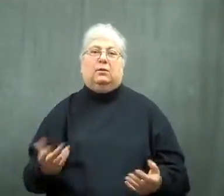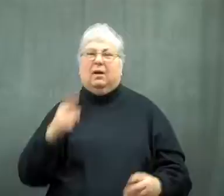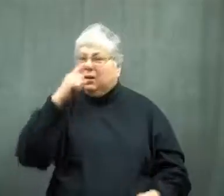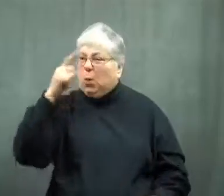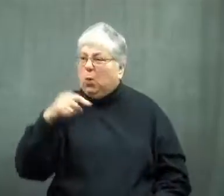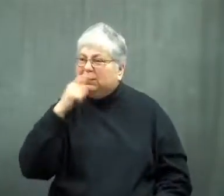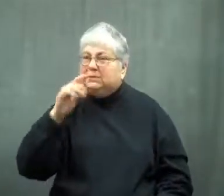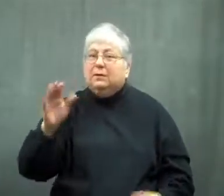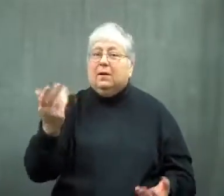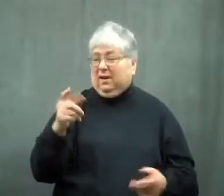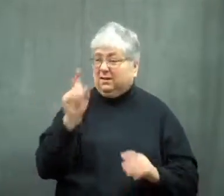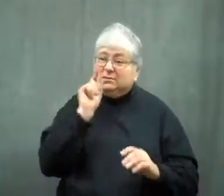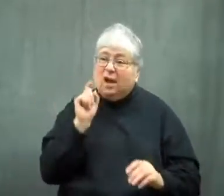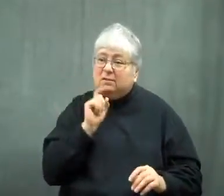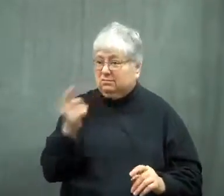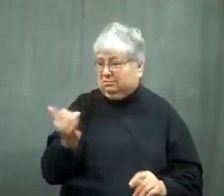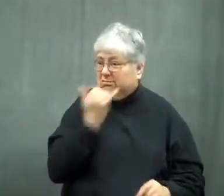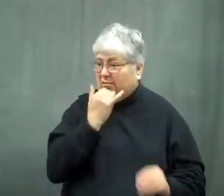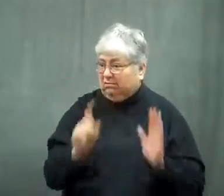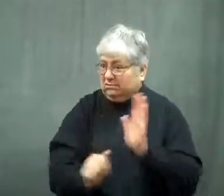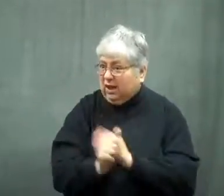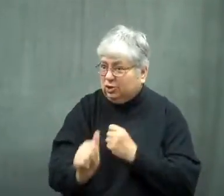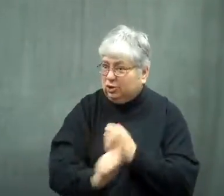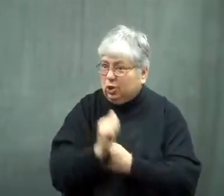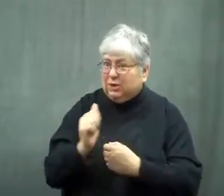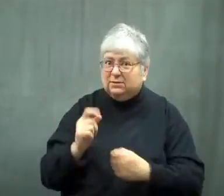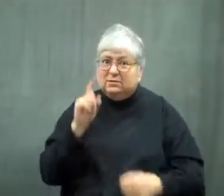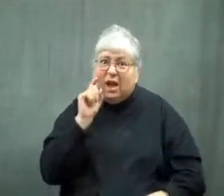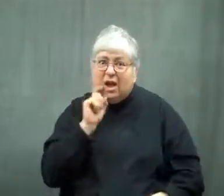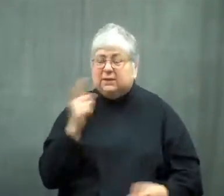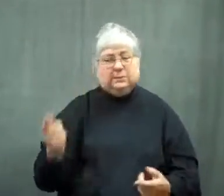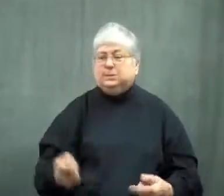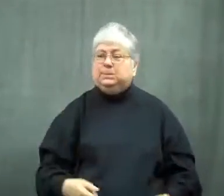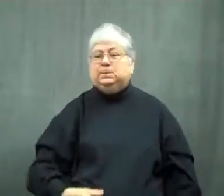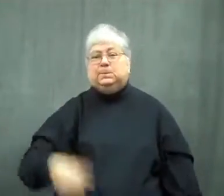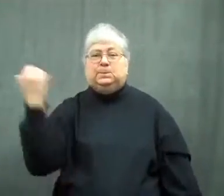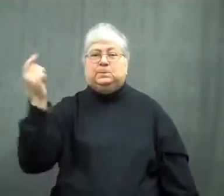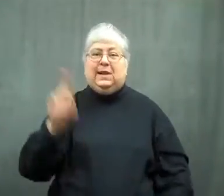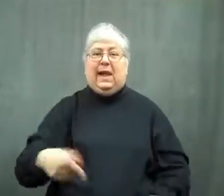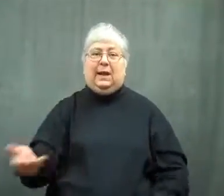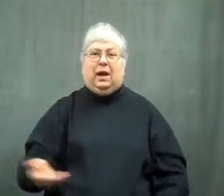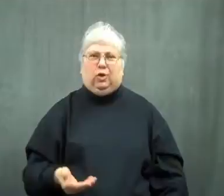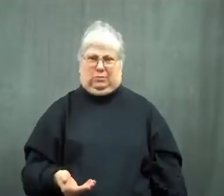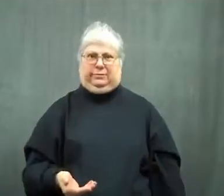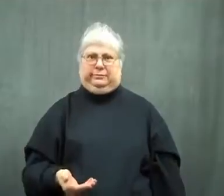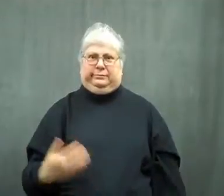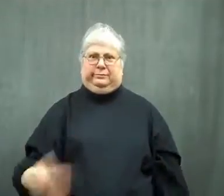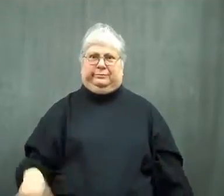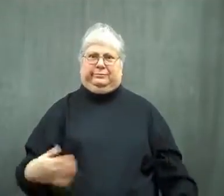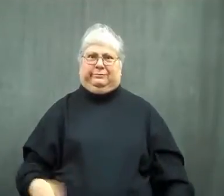It would be intrusive, and could even result in people who engage in unsafe sex not being hired.